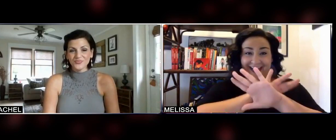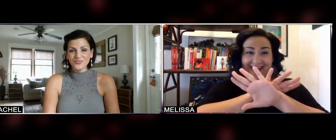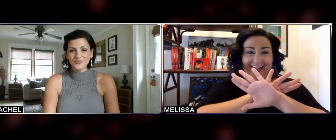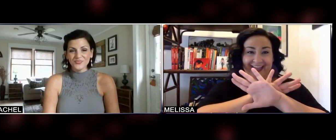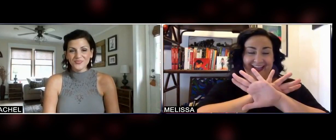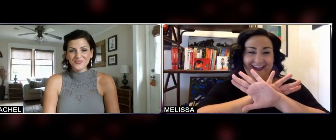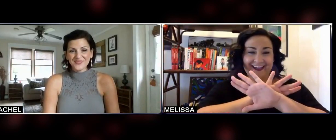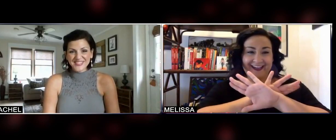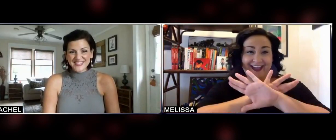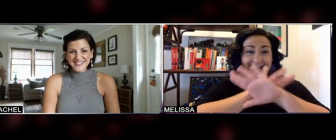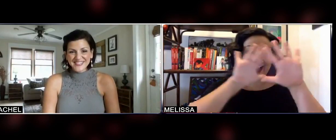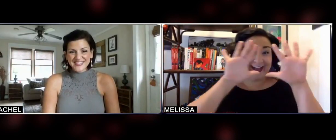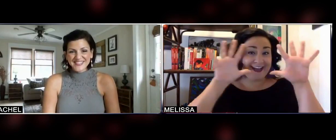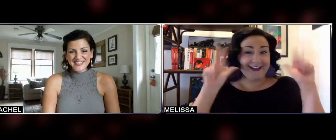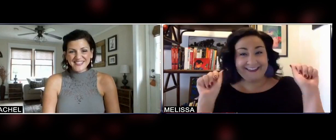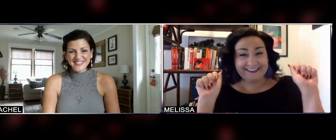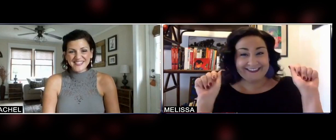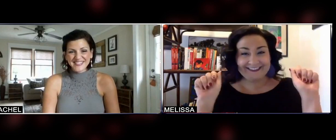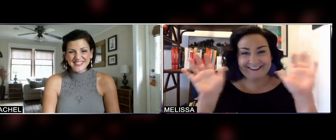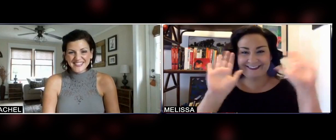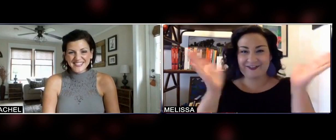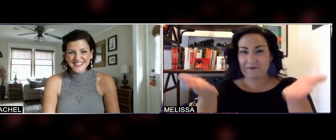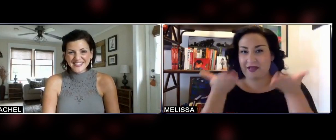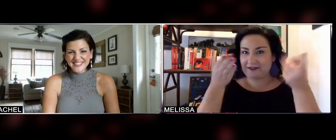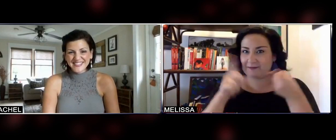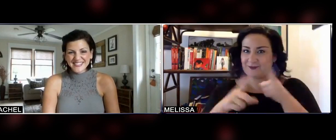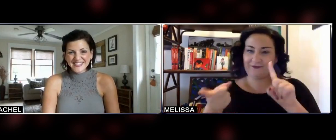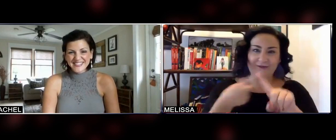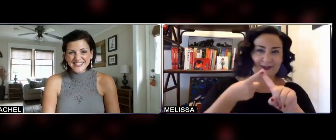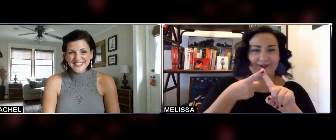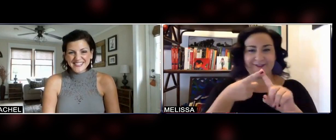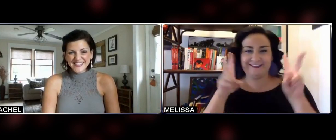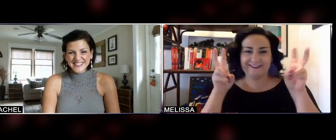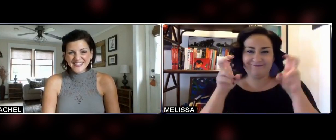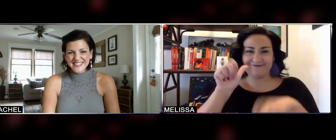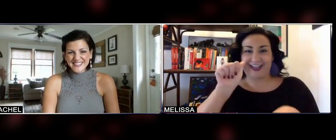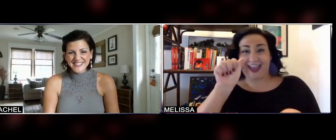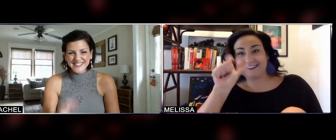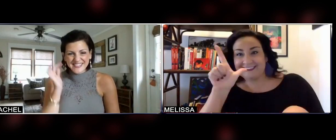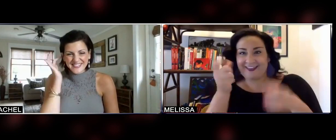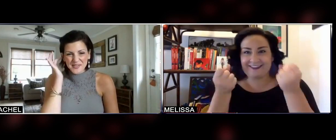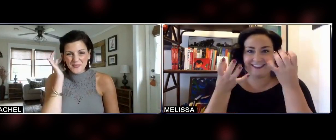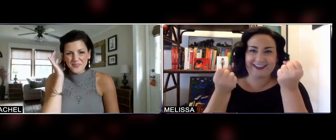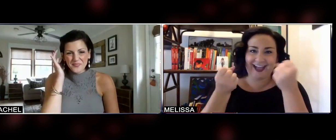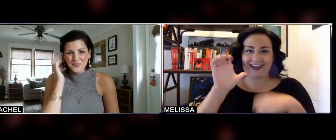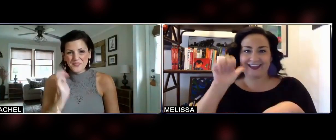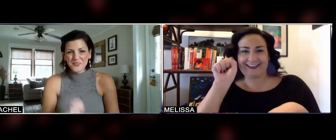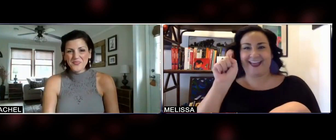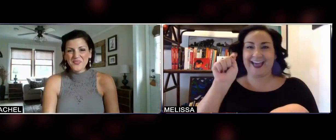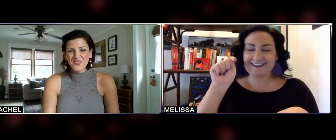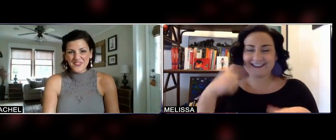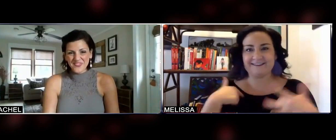Hi! Welcome to the first ASL Signcast.